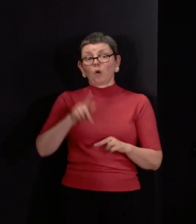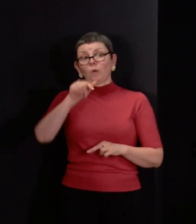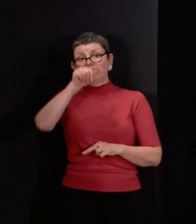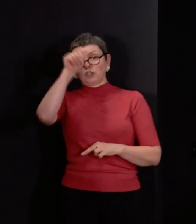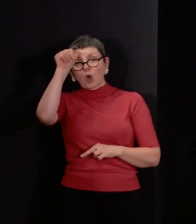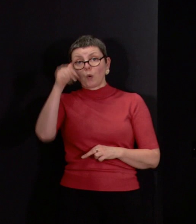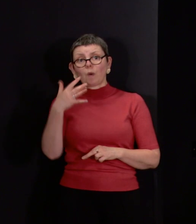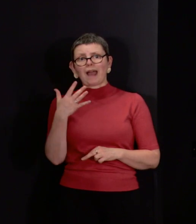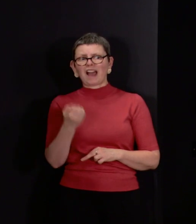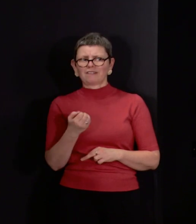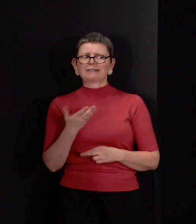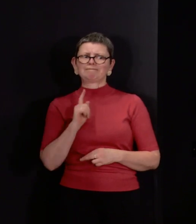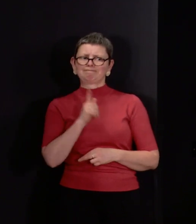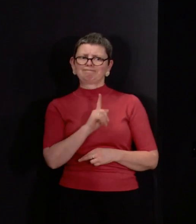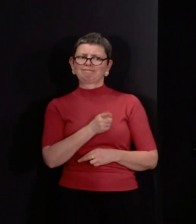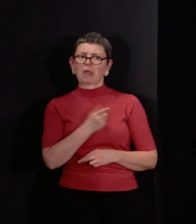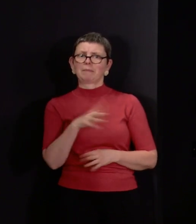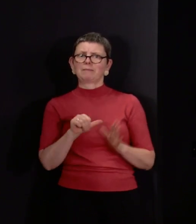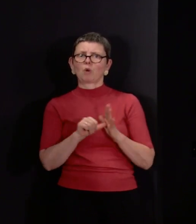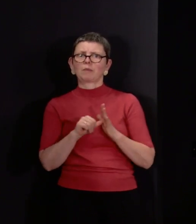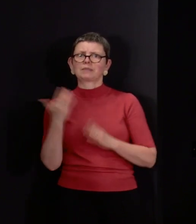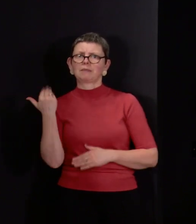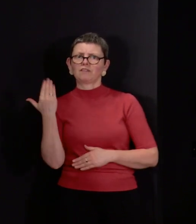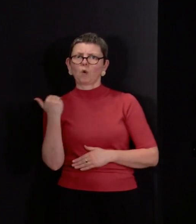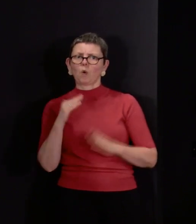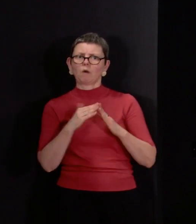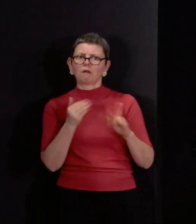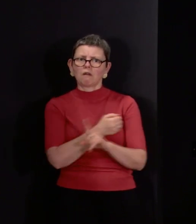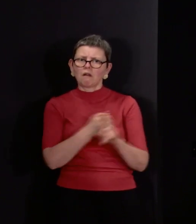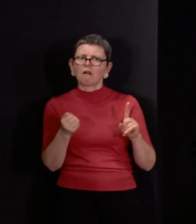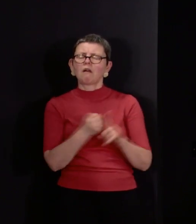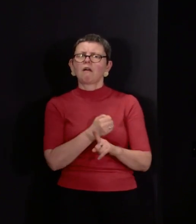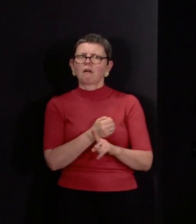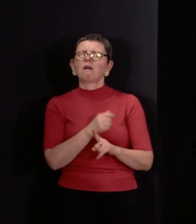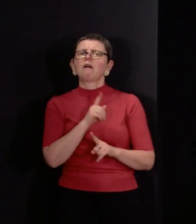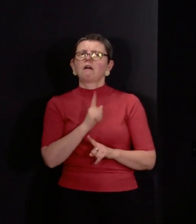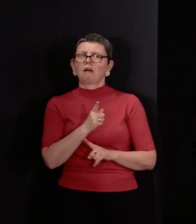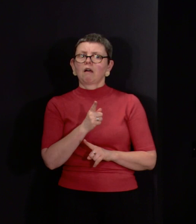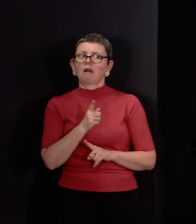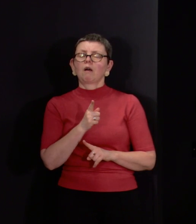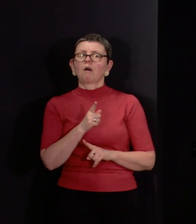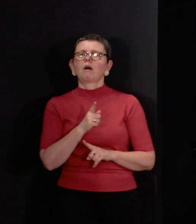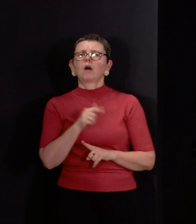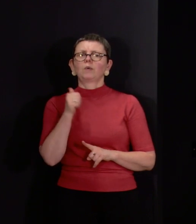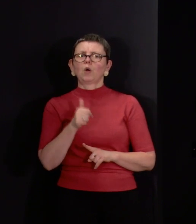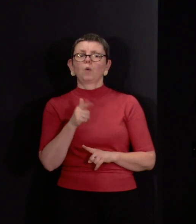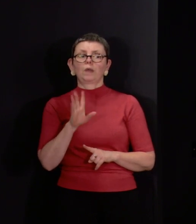have a history of domestic violence or domestic abuse. We are seeking to ensure that support